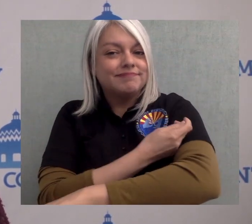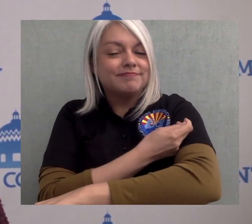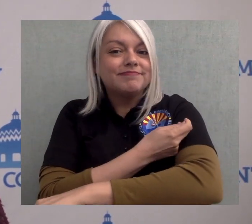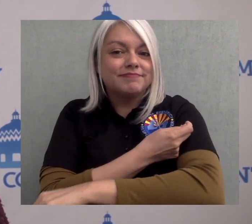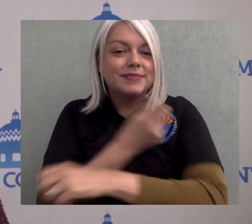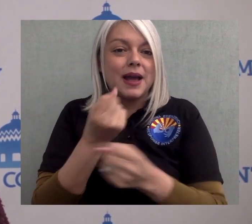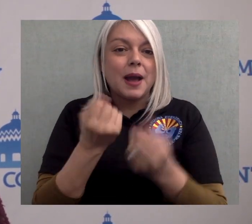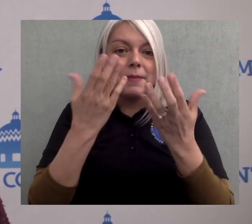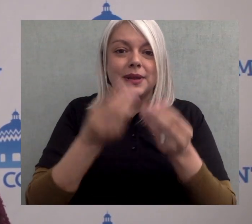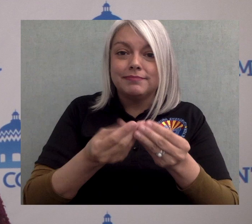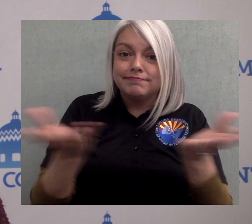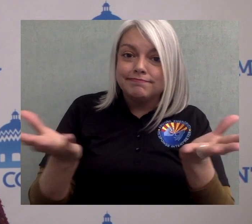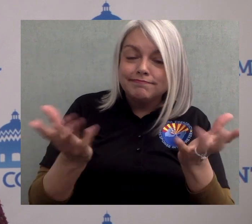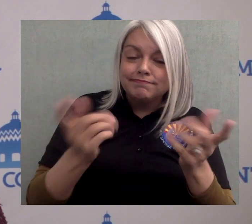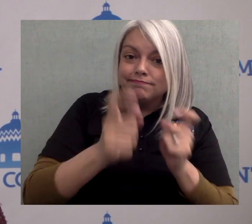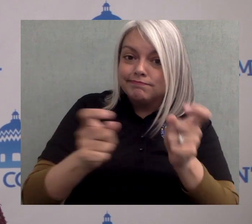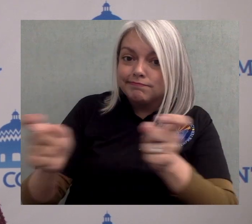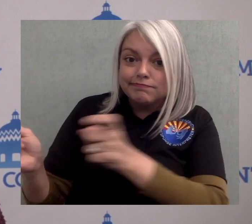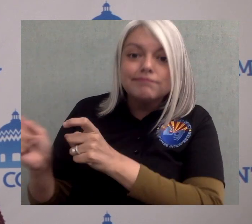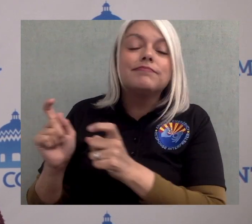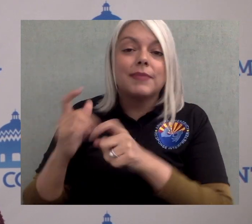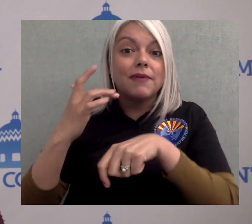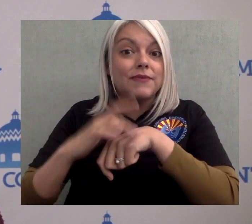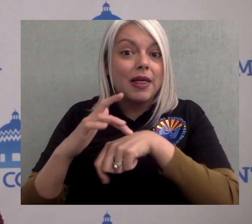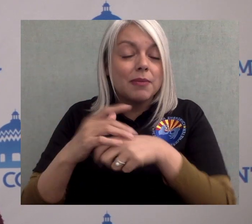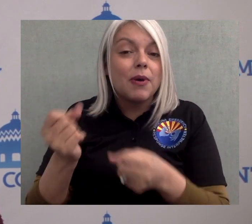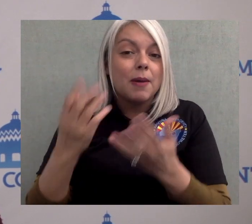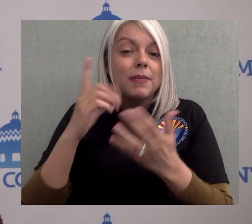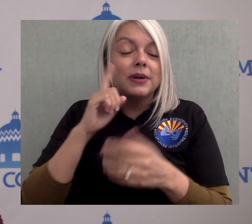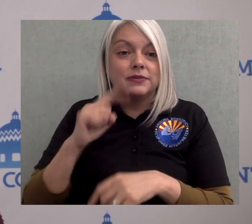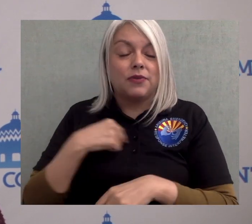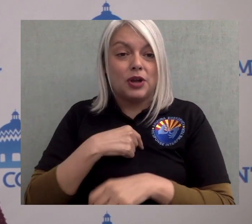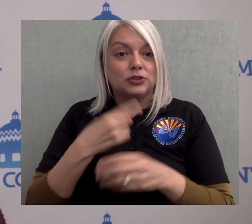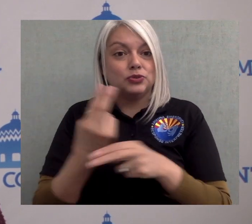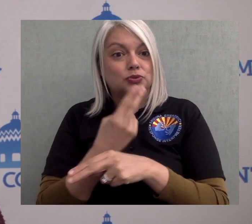allotment” - that is how much vaccine is available in the county for us to use to help